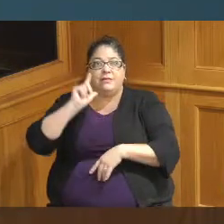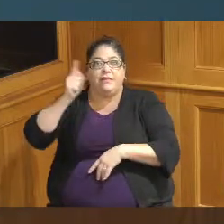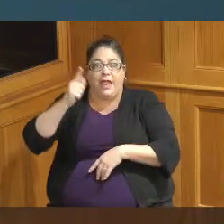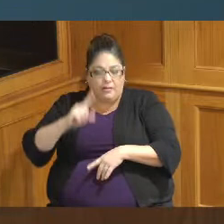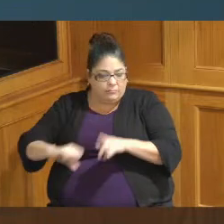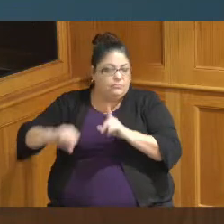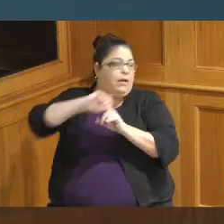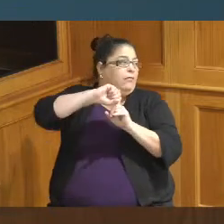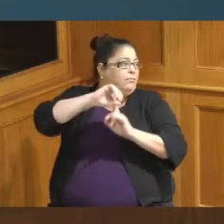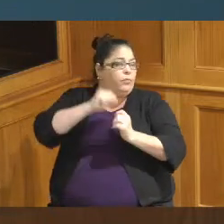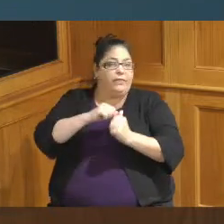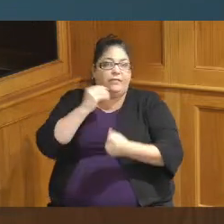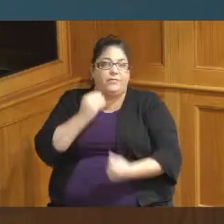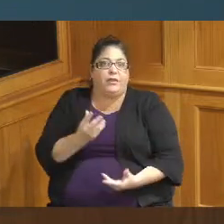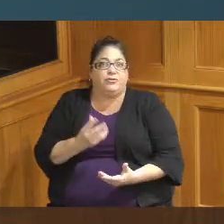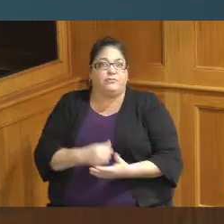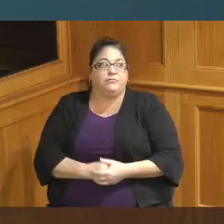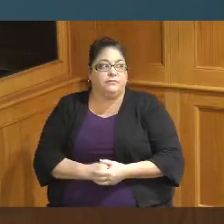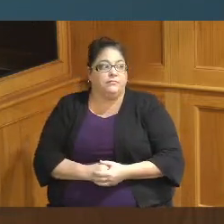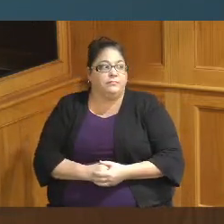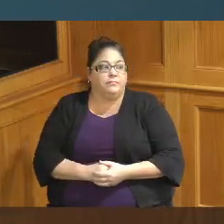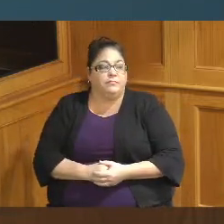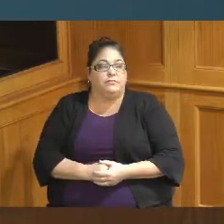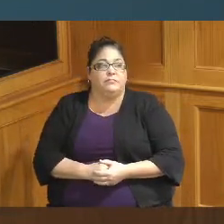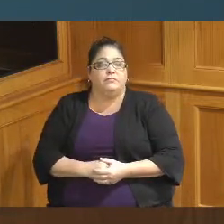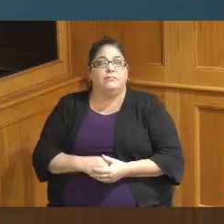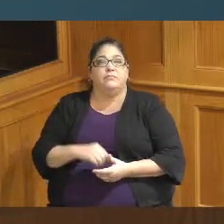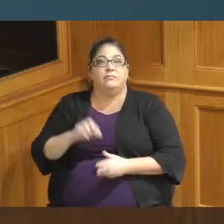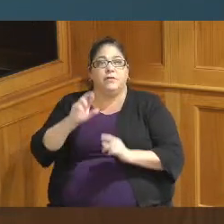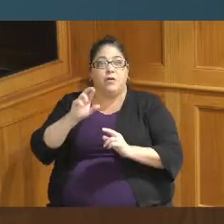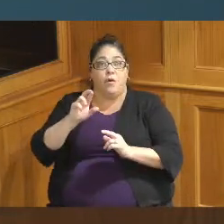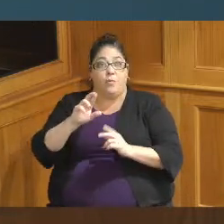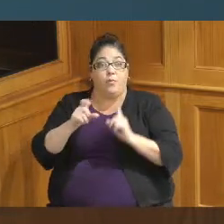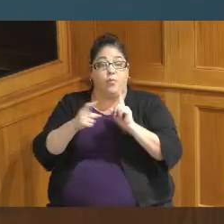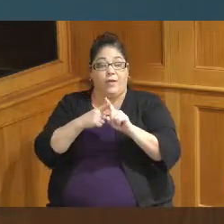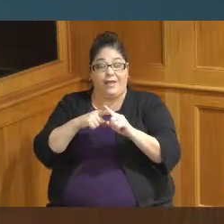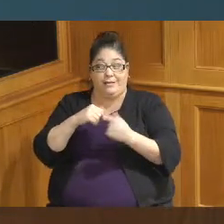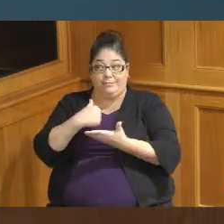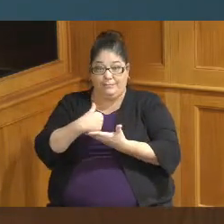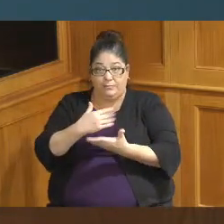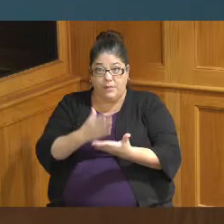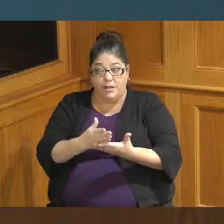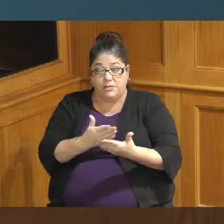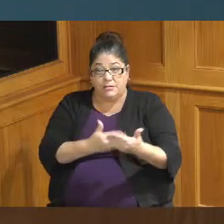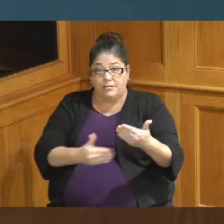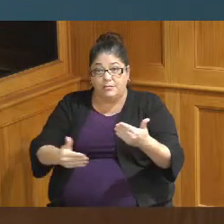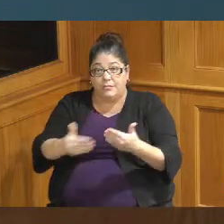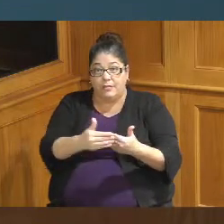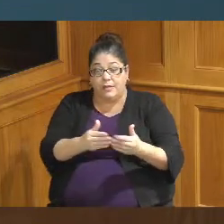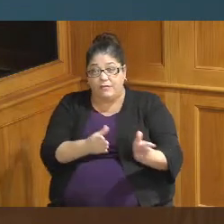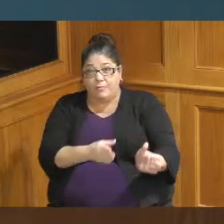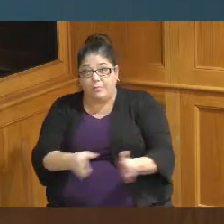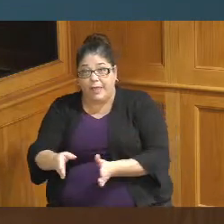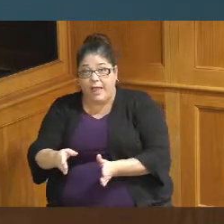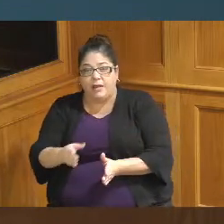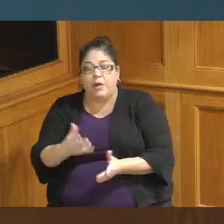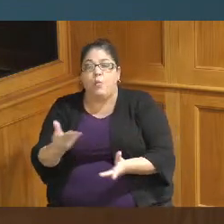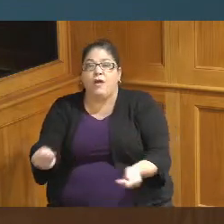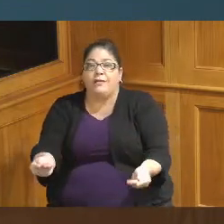the point I'm making and I hope as we go into the budget I want to have all the information